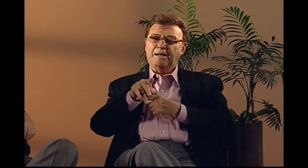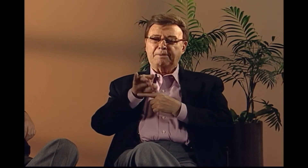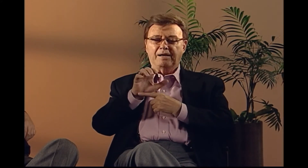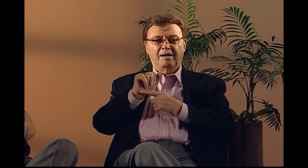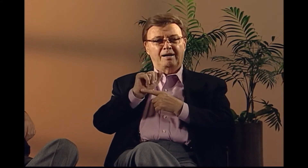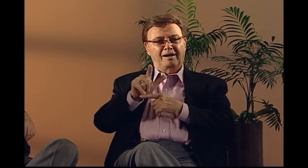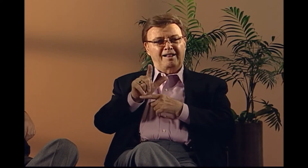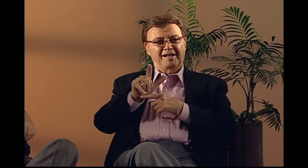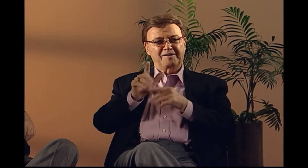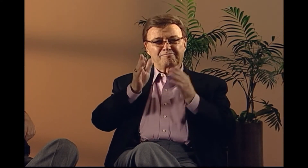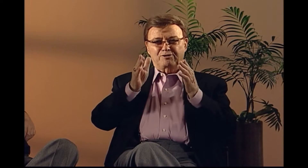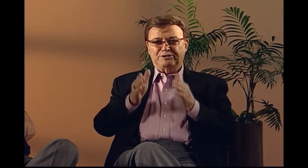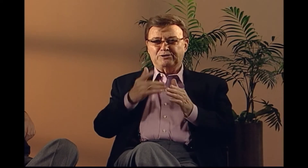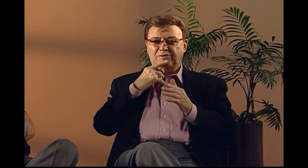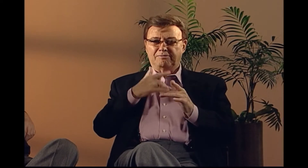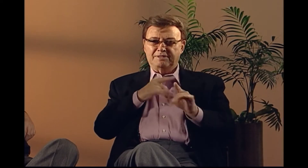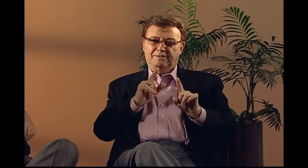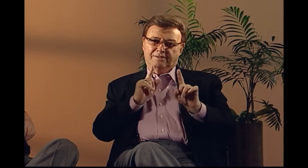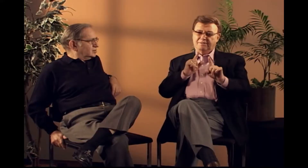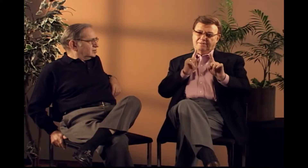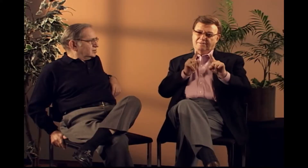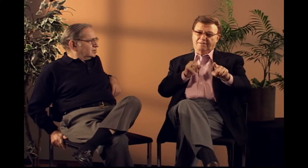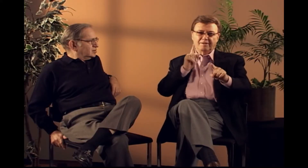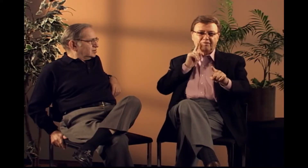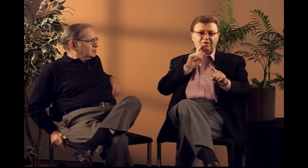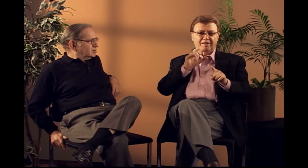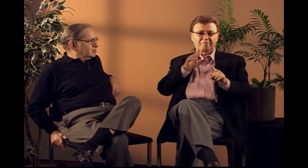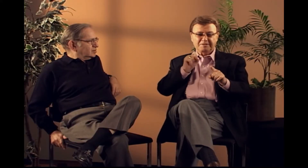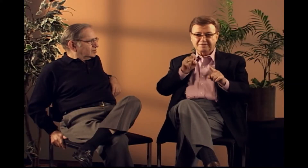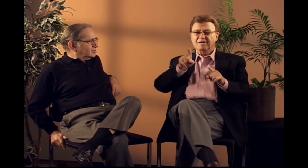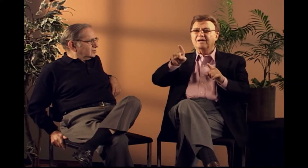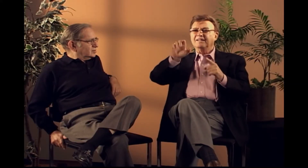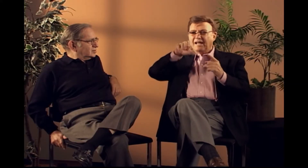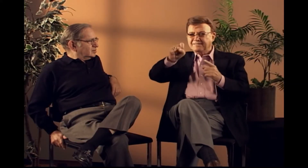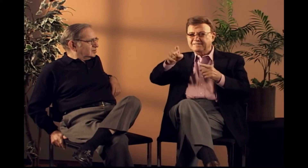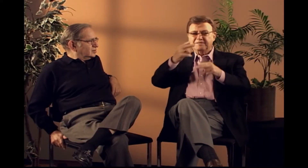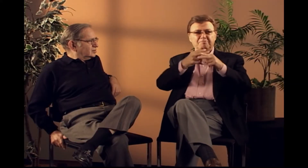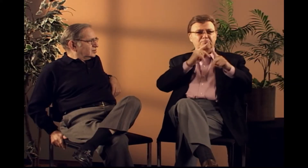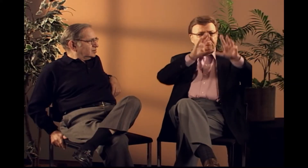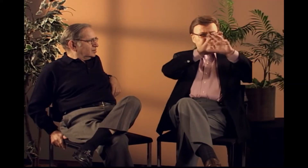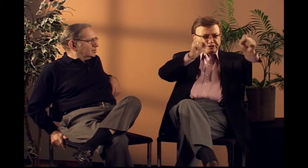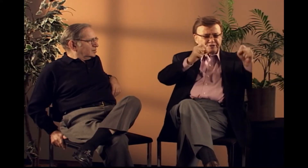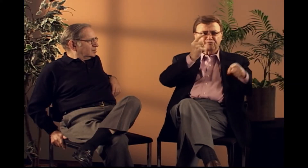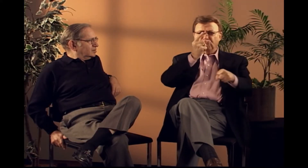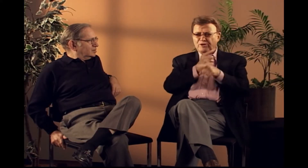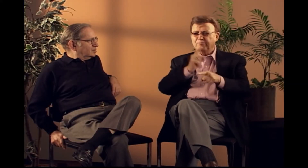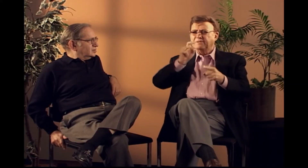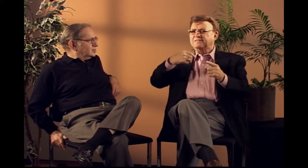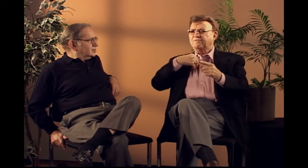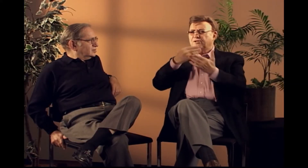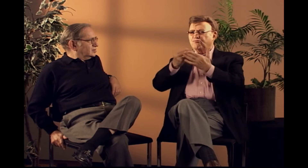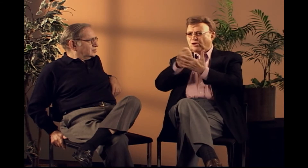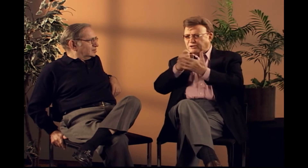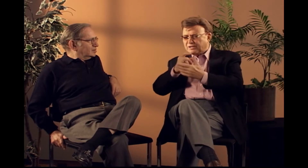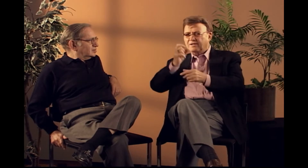And we began to select the typical person who would frequent The Deaf Club on a regular basis. That person, yes.